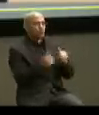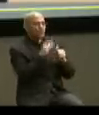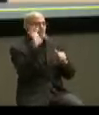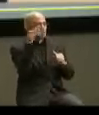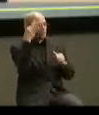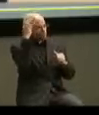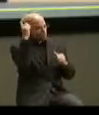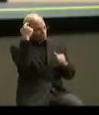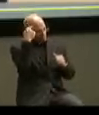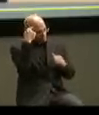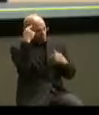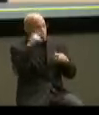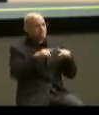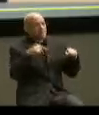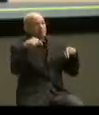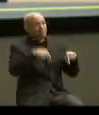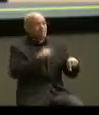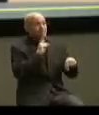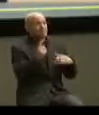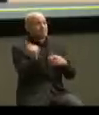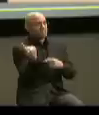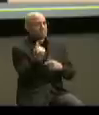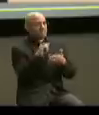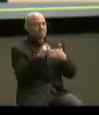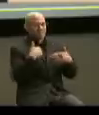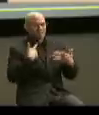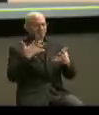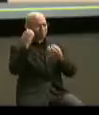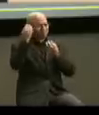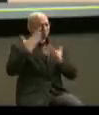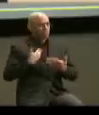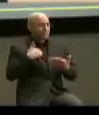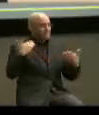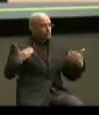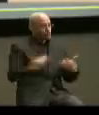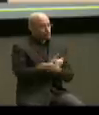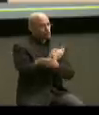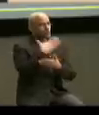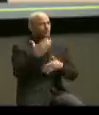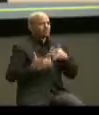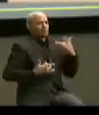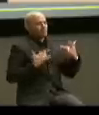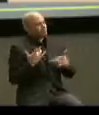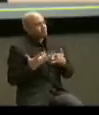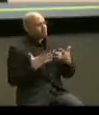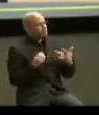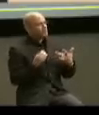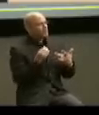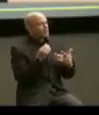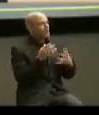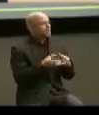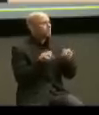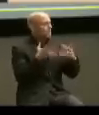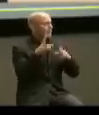GOVERNMENT, THIS IS SOMETHING FROM WHAT I'VE BEEN TOLD IS NEW. AND EXCITING.